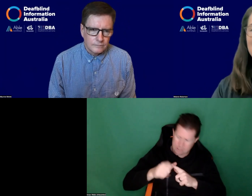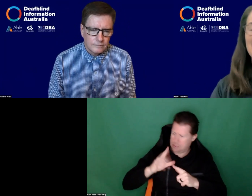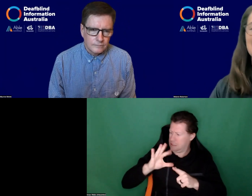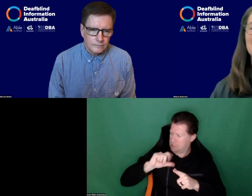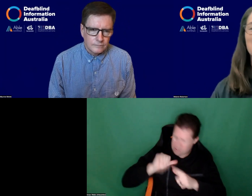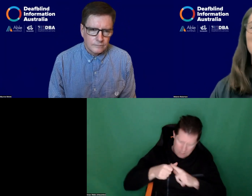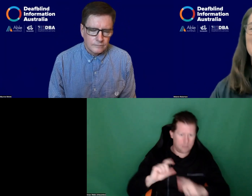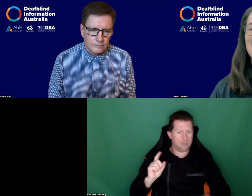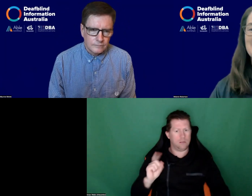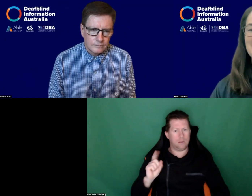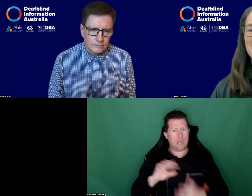in each little situation.